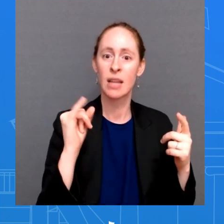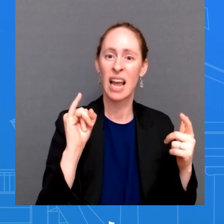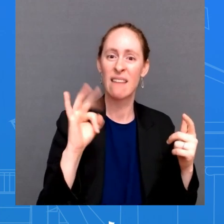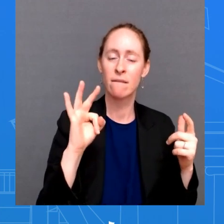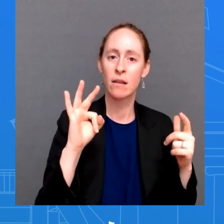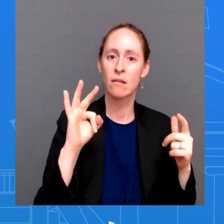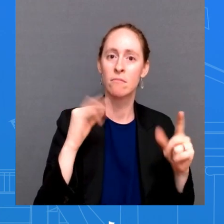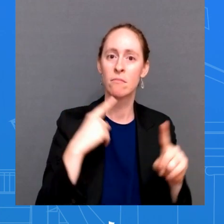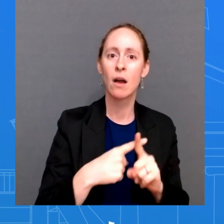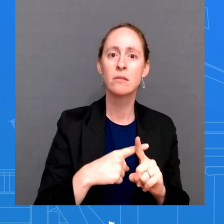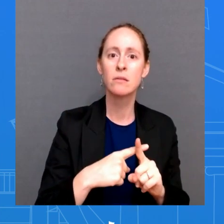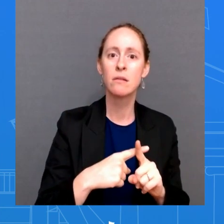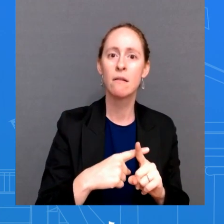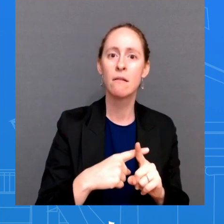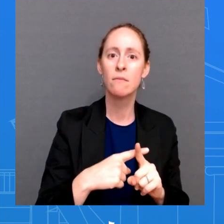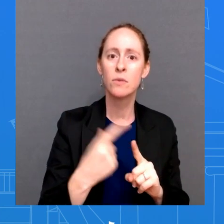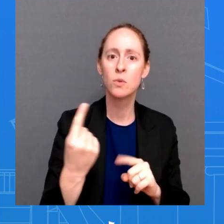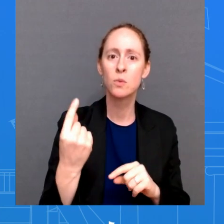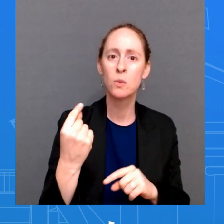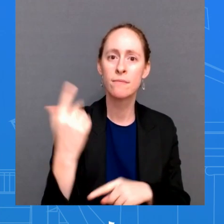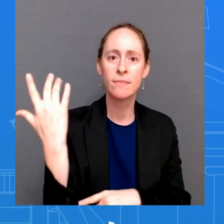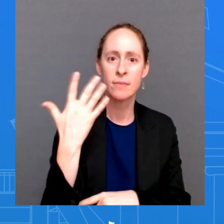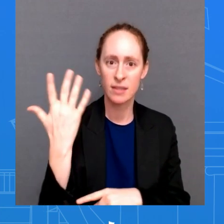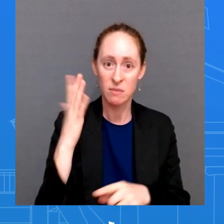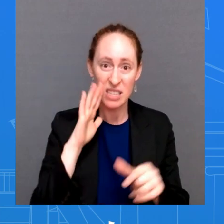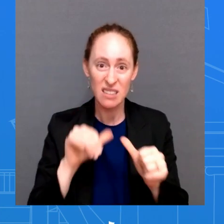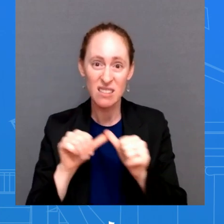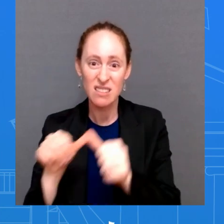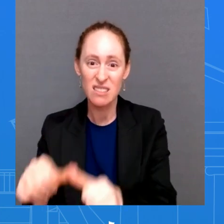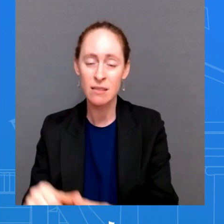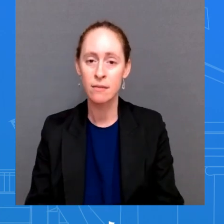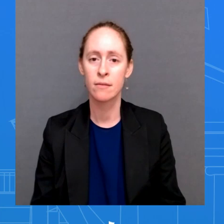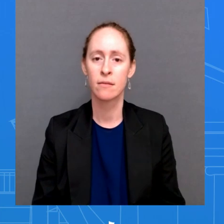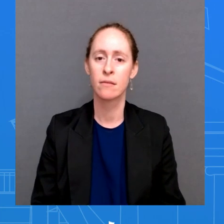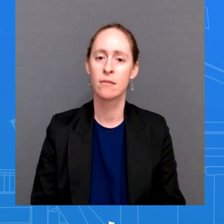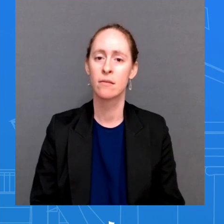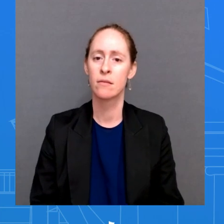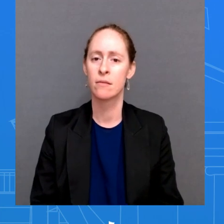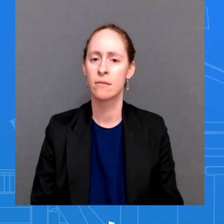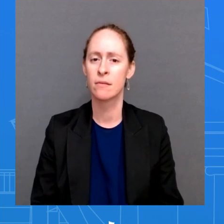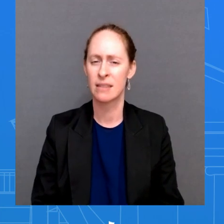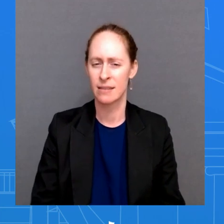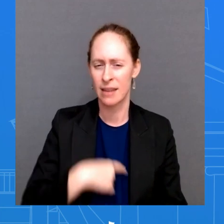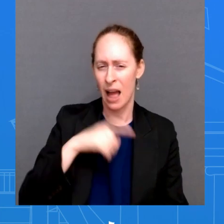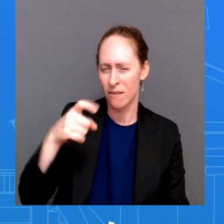exactly what the CDC guidance is, but we are going to follow CDC guidance.